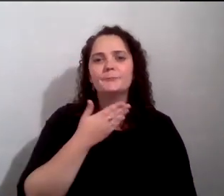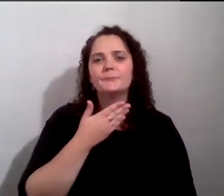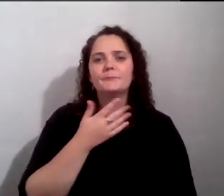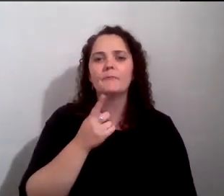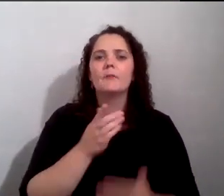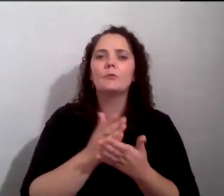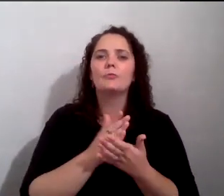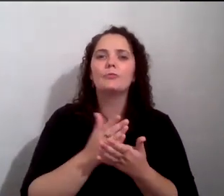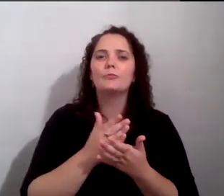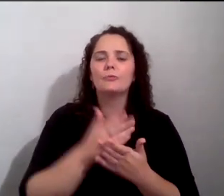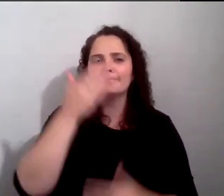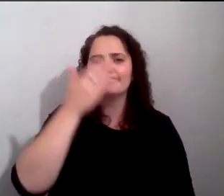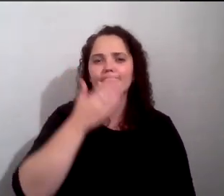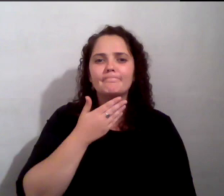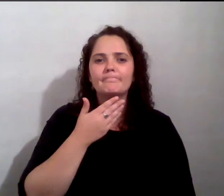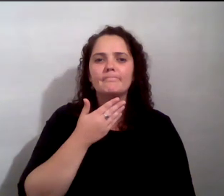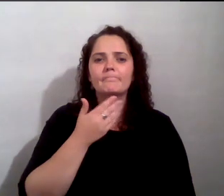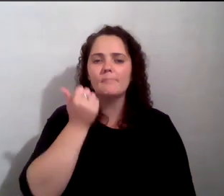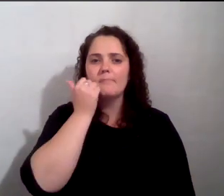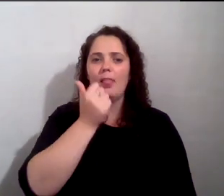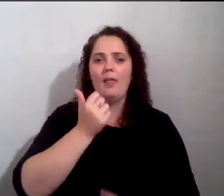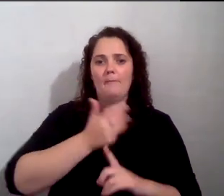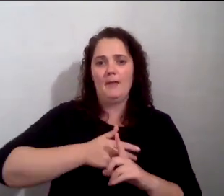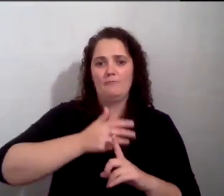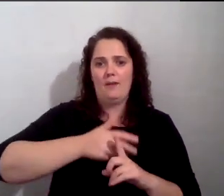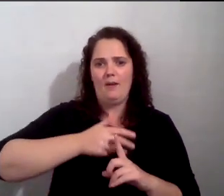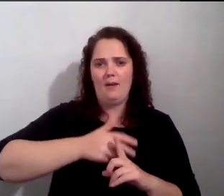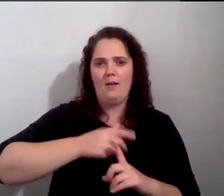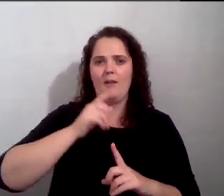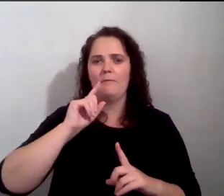you've got an extremely neutral expression, it's a dark